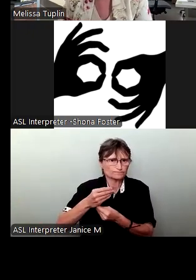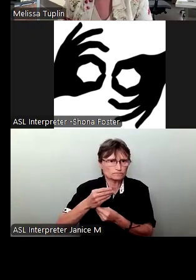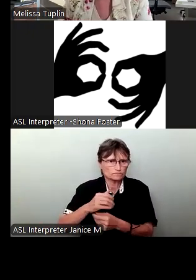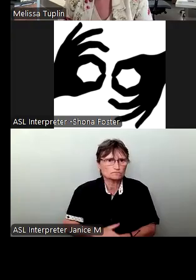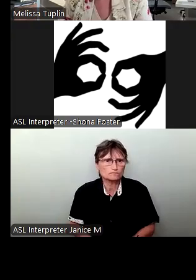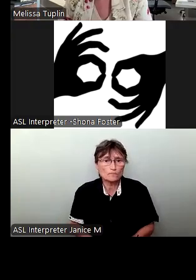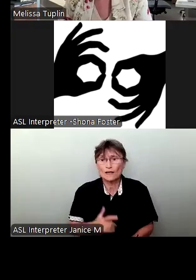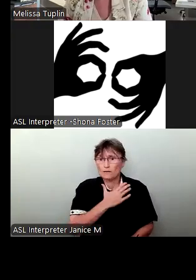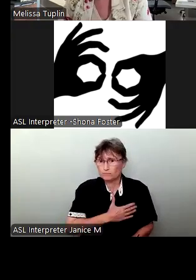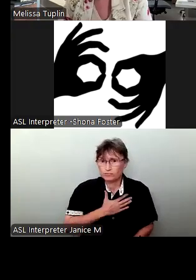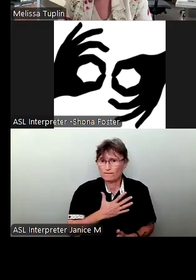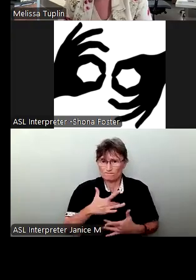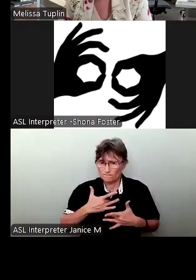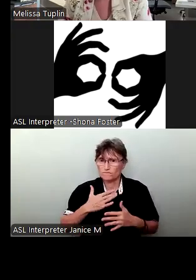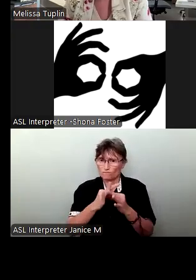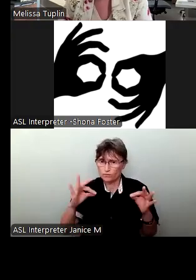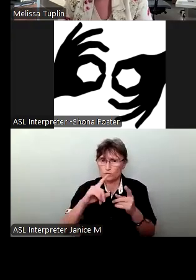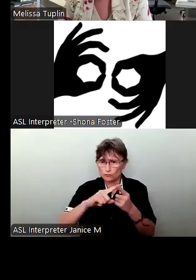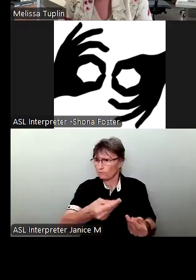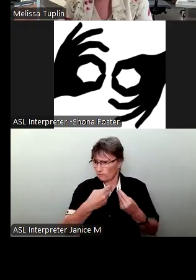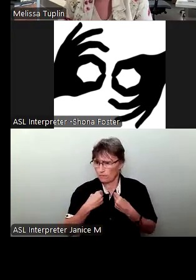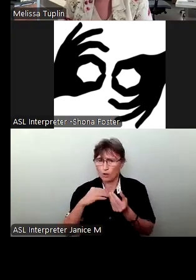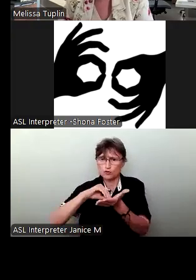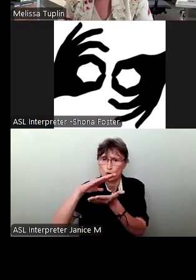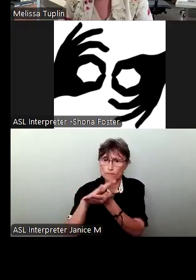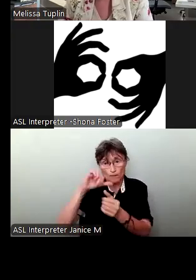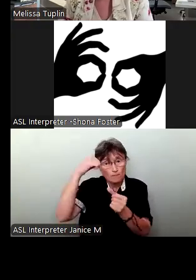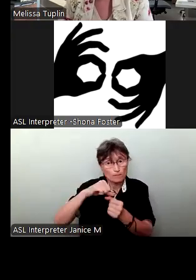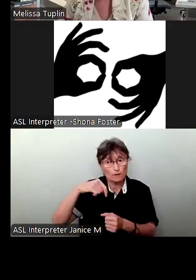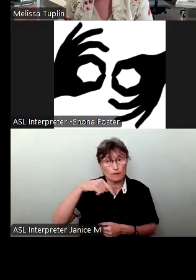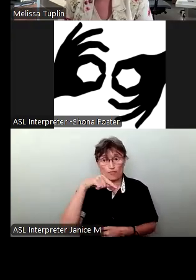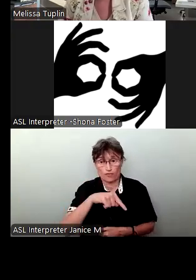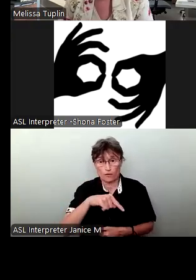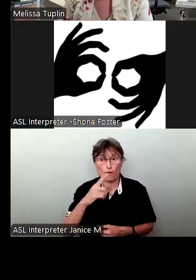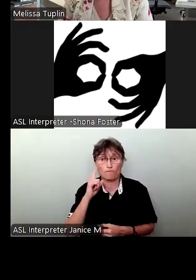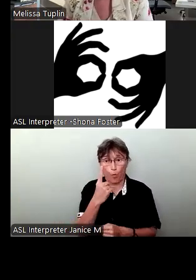understanding that this is a one-year commitment for the operating grant,